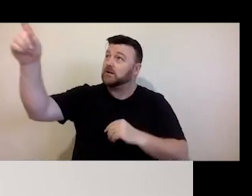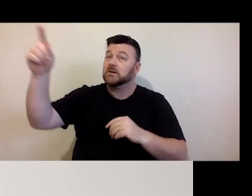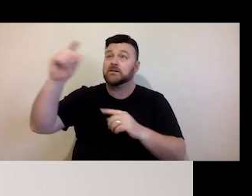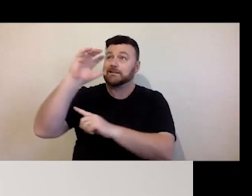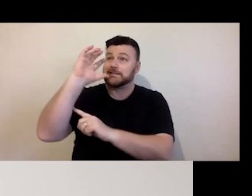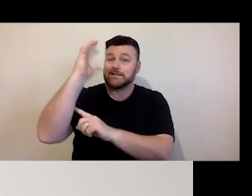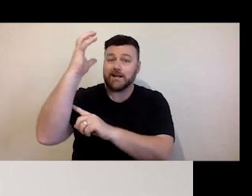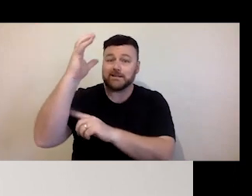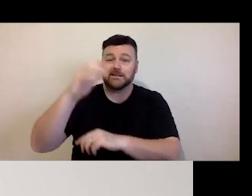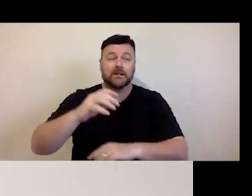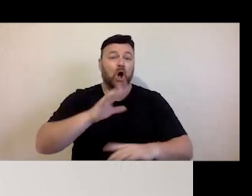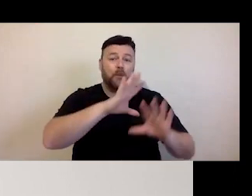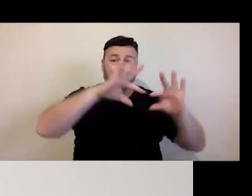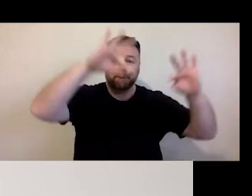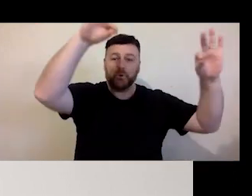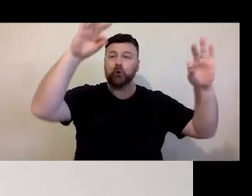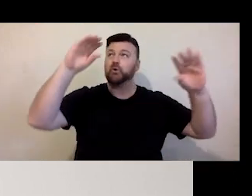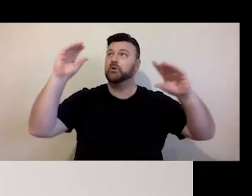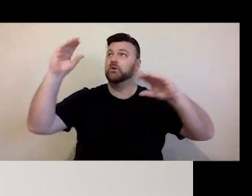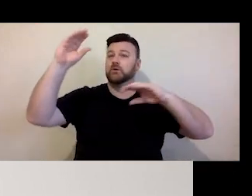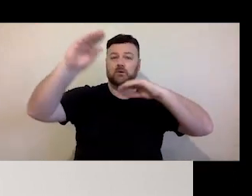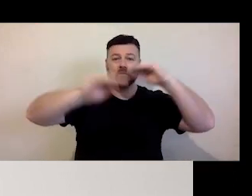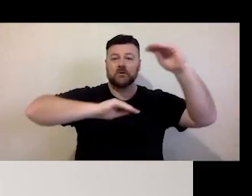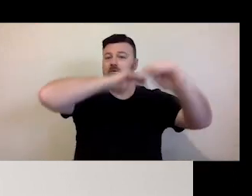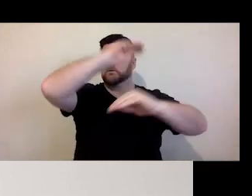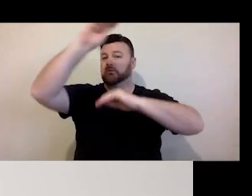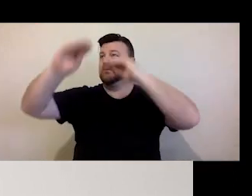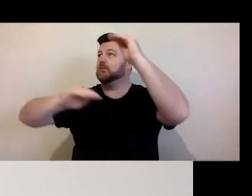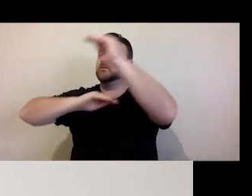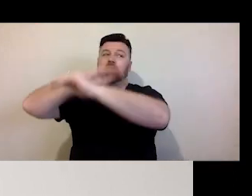sky. And over thousands of years, they spoke about the stories